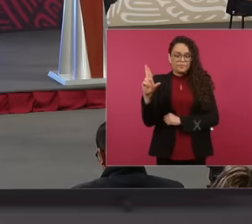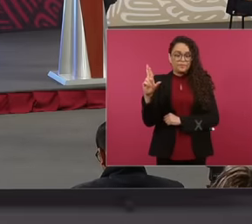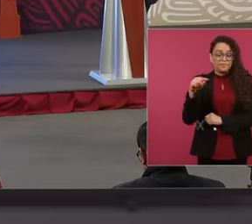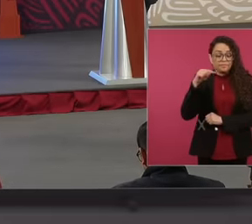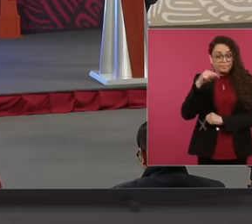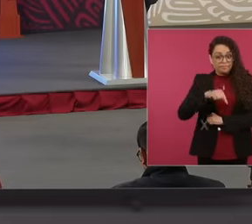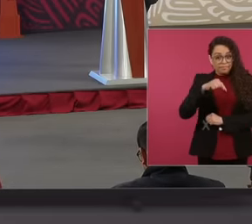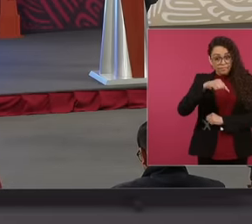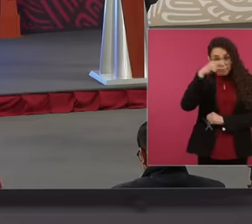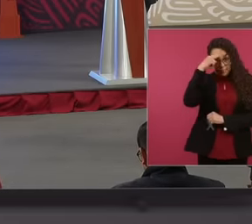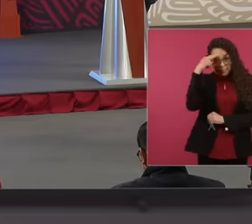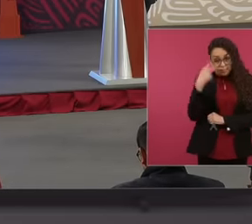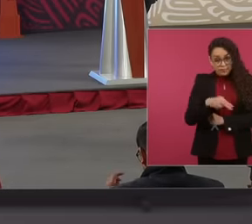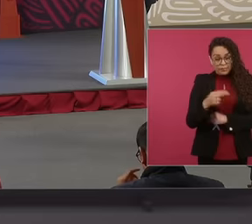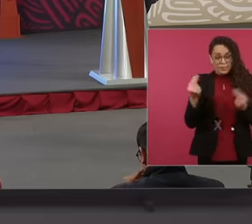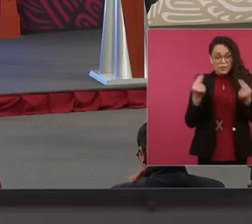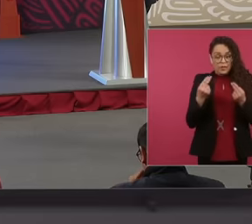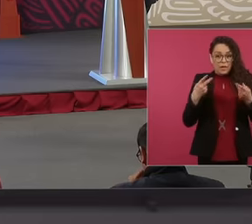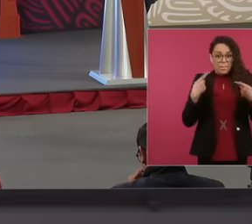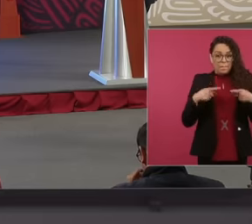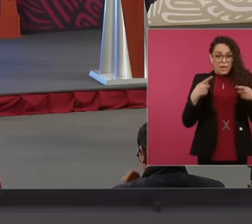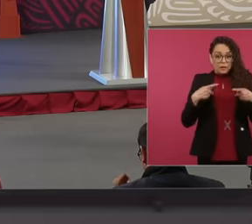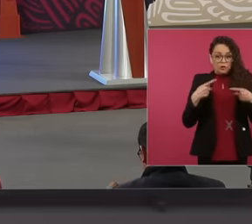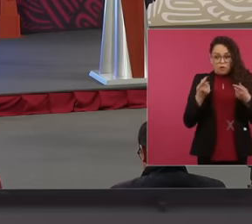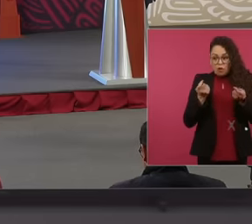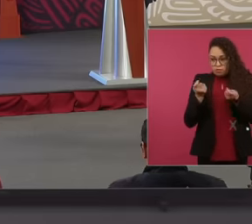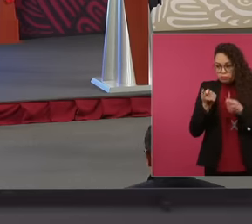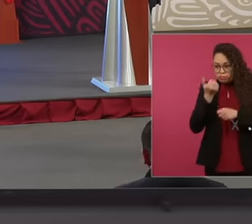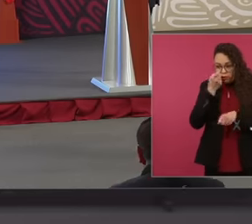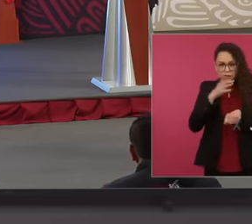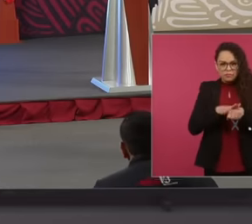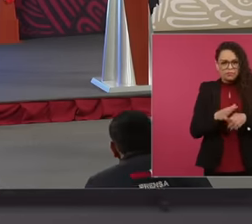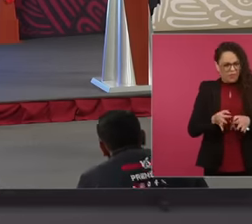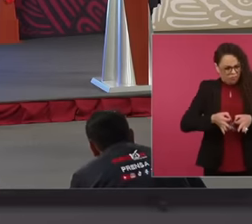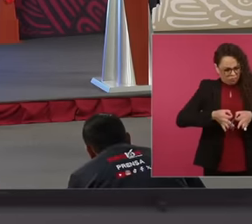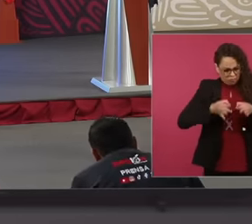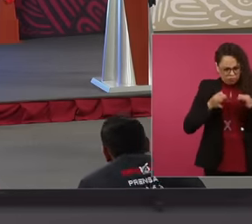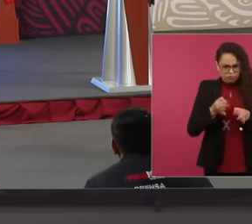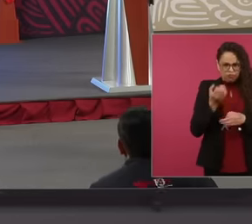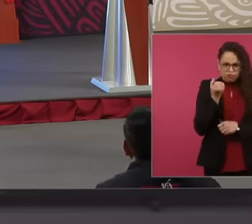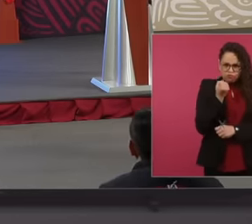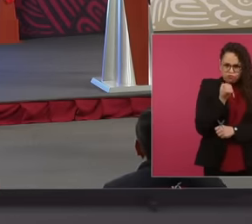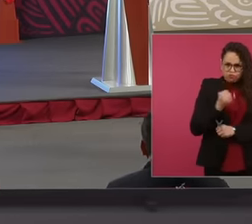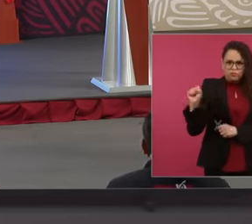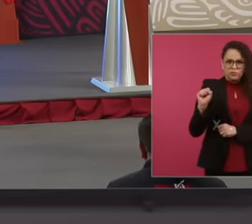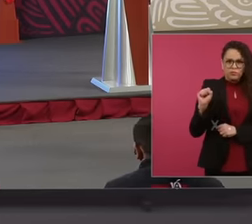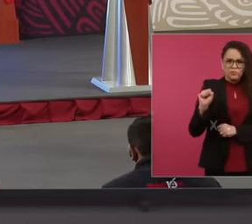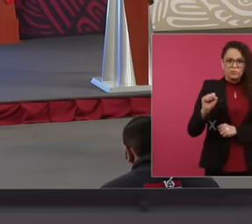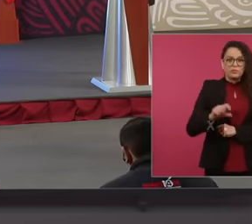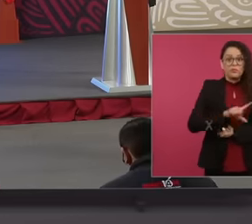competent administrators and over time these young people will come to occupy important positions